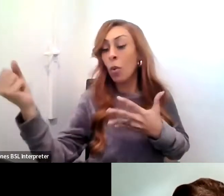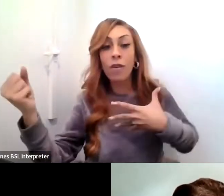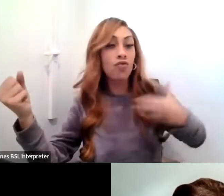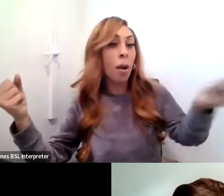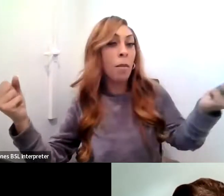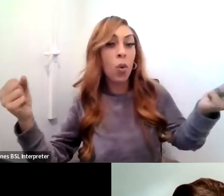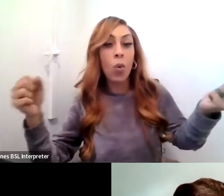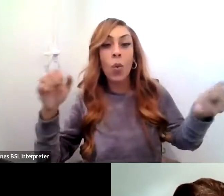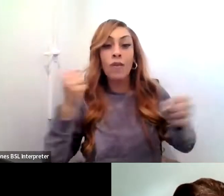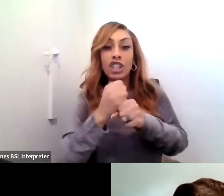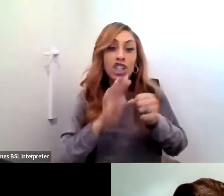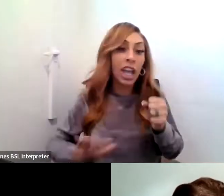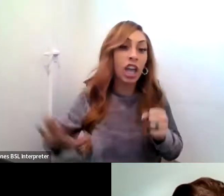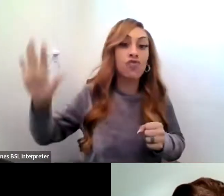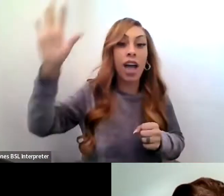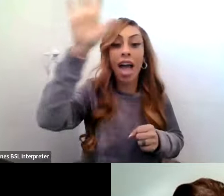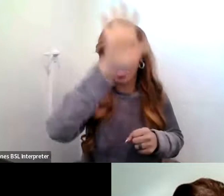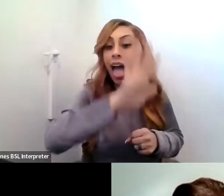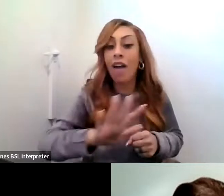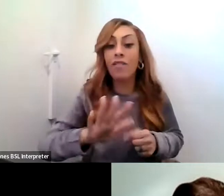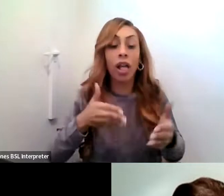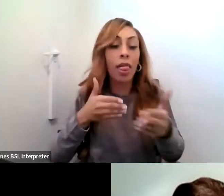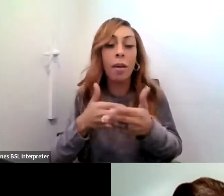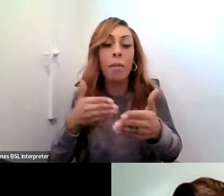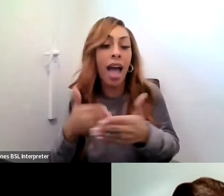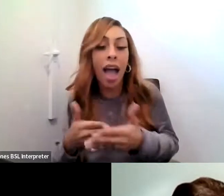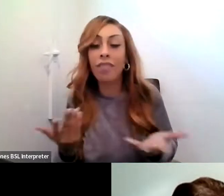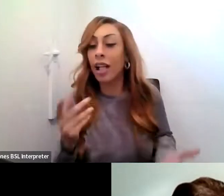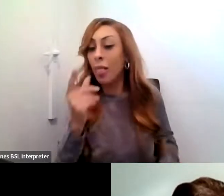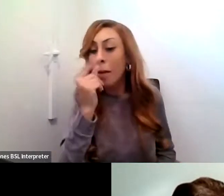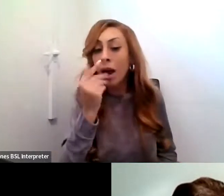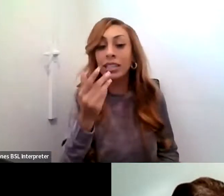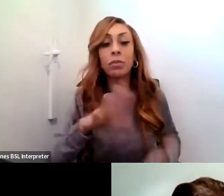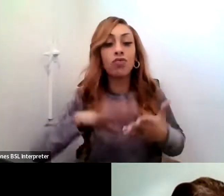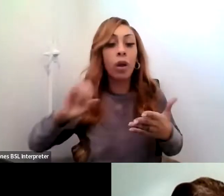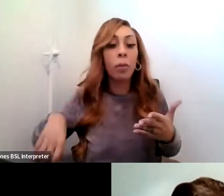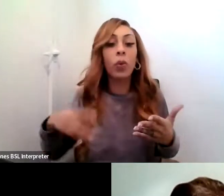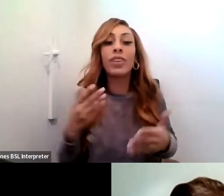the possibility of removing temporal barriers, just in terms of the time commitment to attend an event,